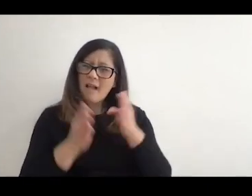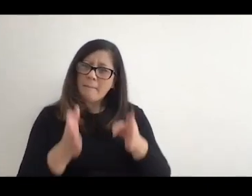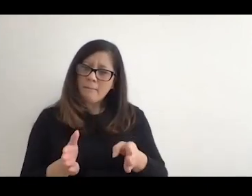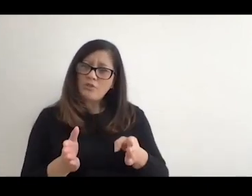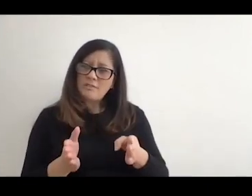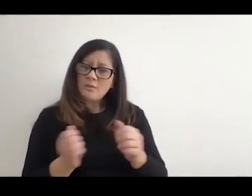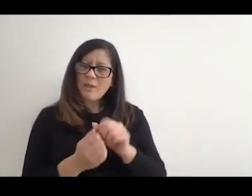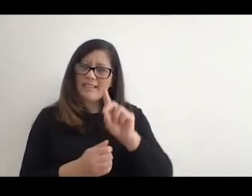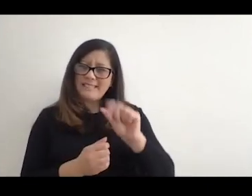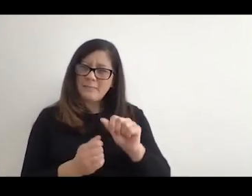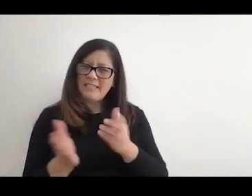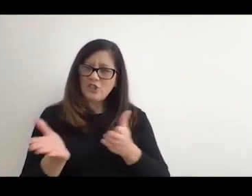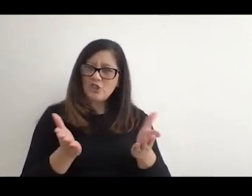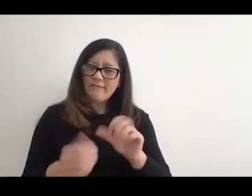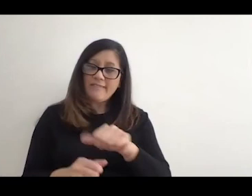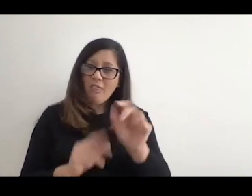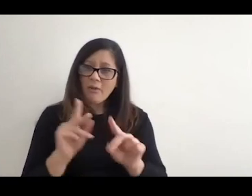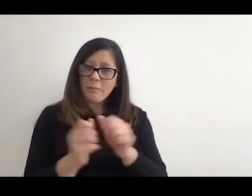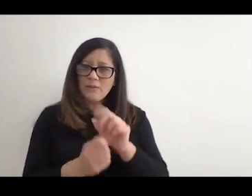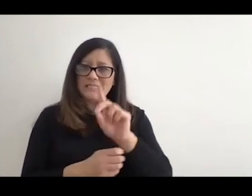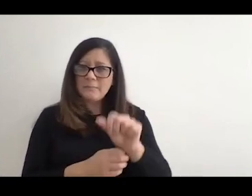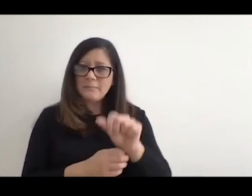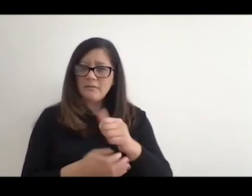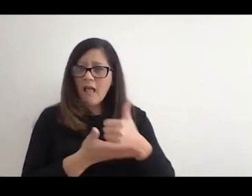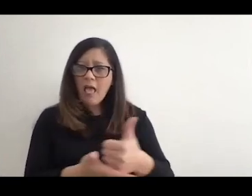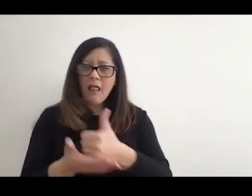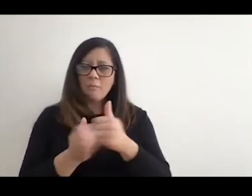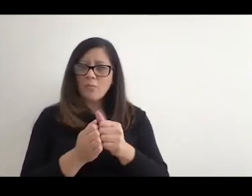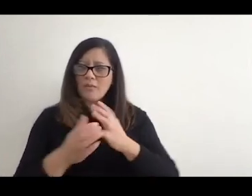view really well made, human centered, universally designed an adaptive